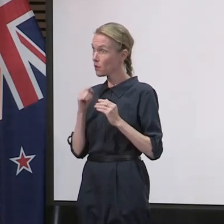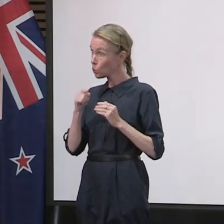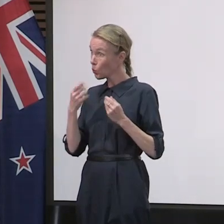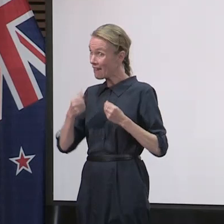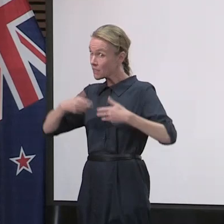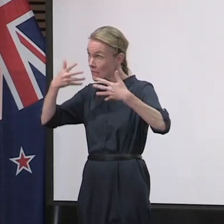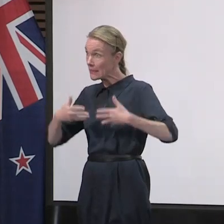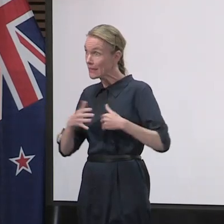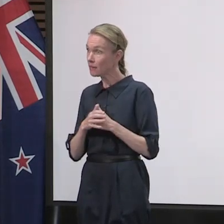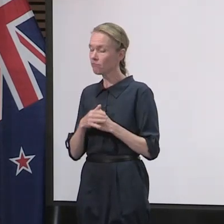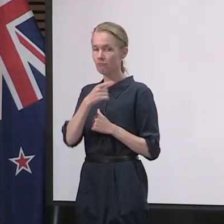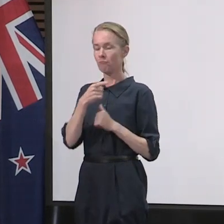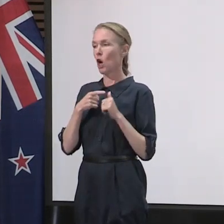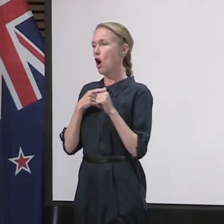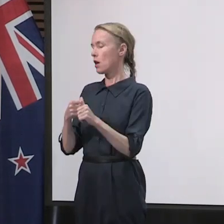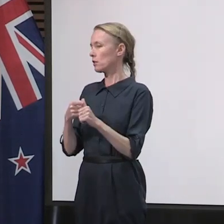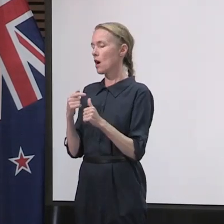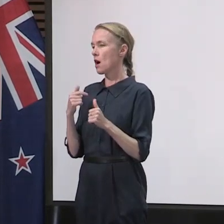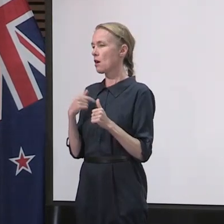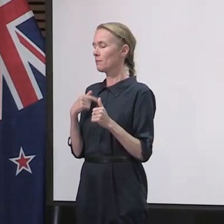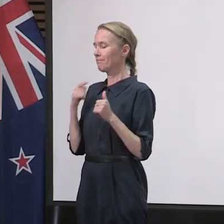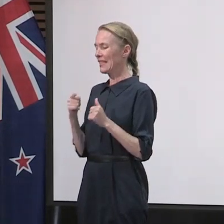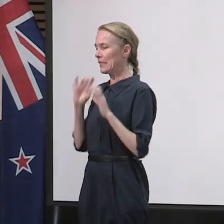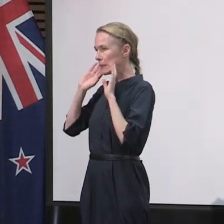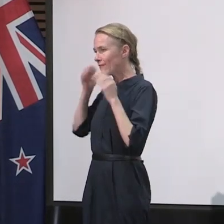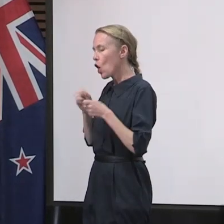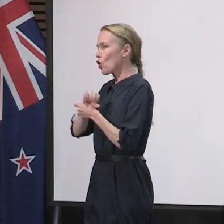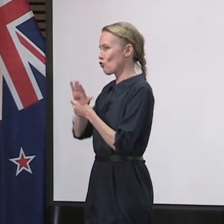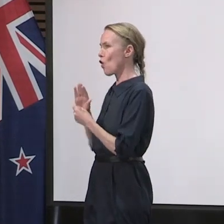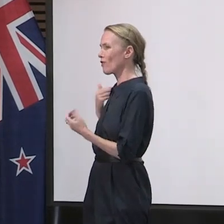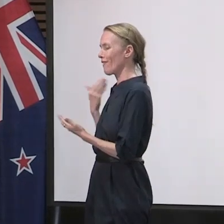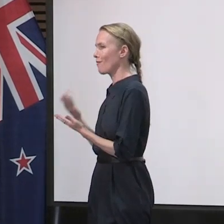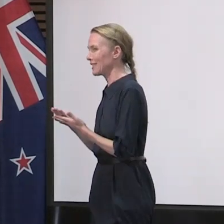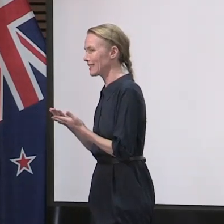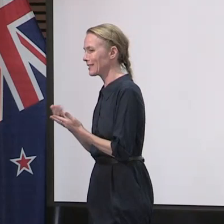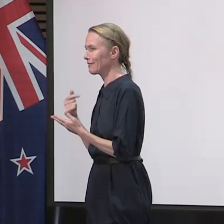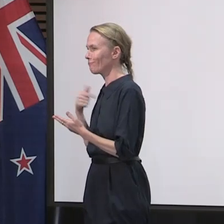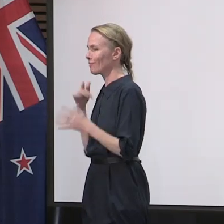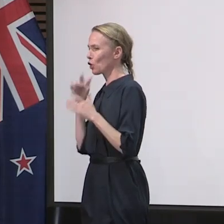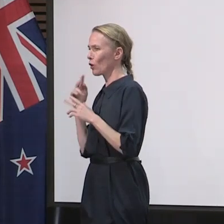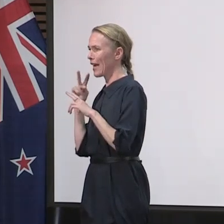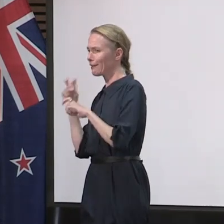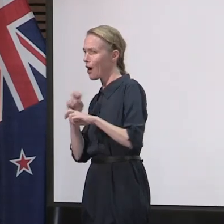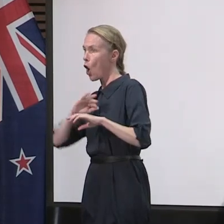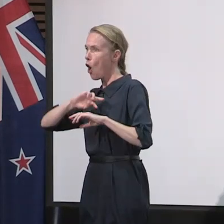Look, to be honest, I haven't really thought about that particular